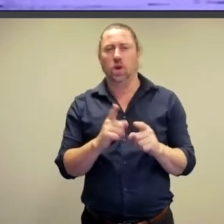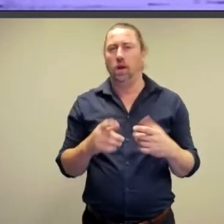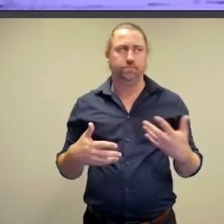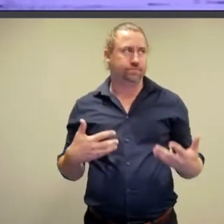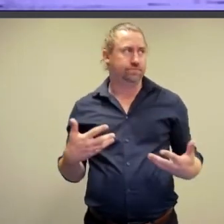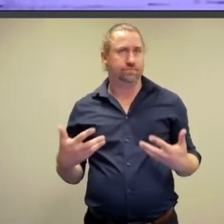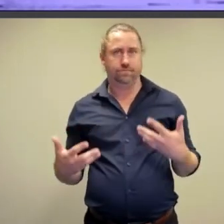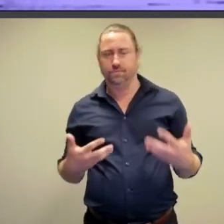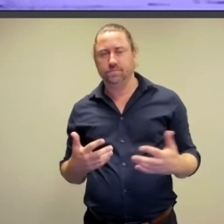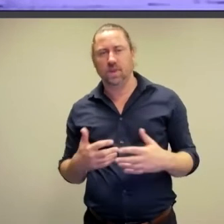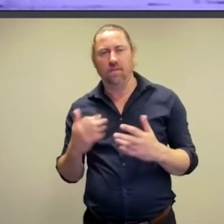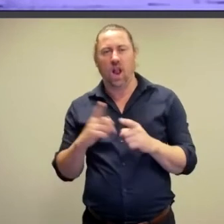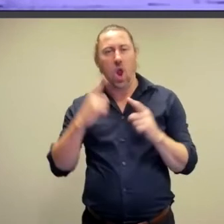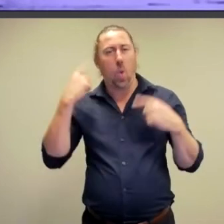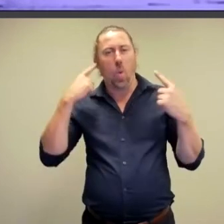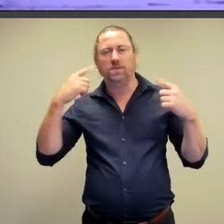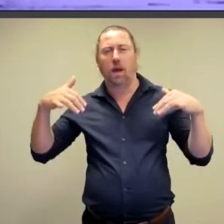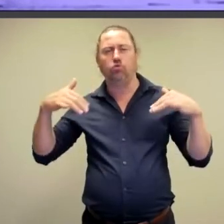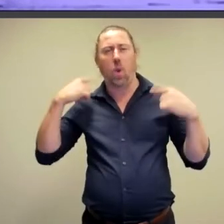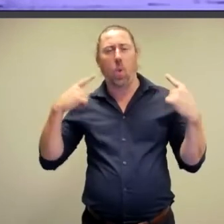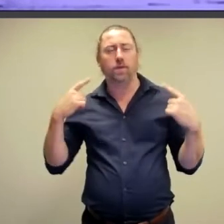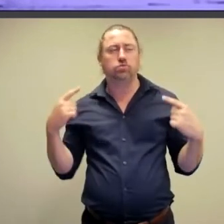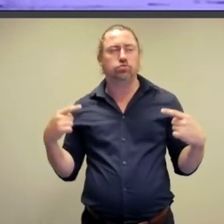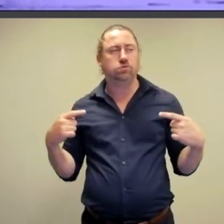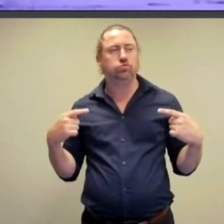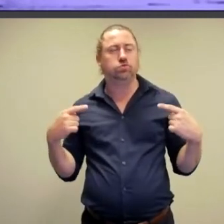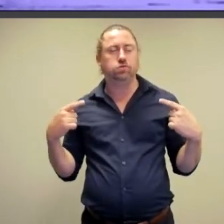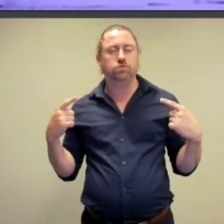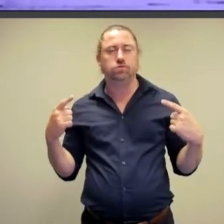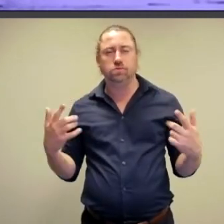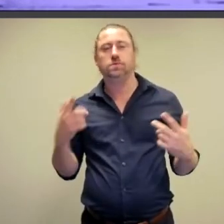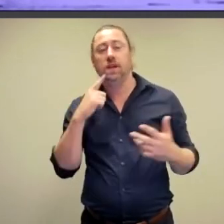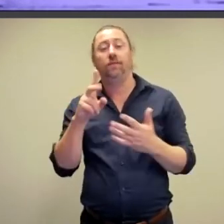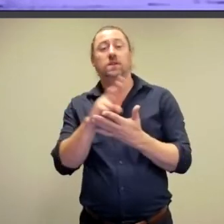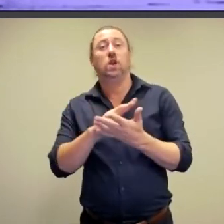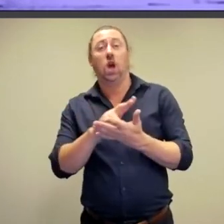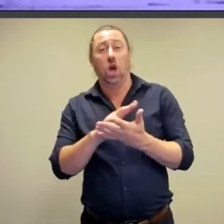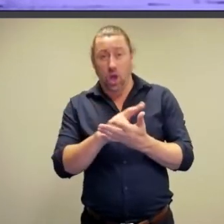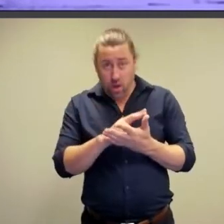For what seemed like forever,